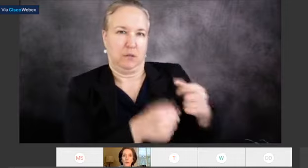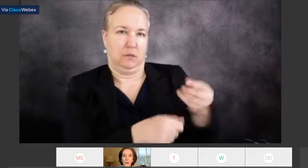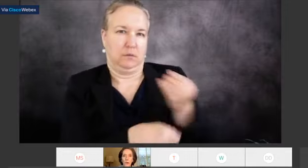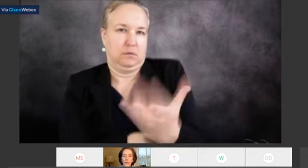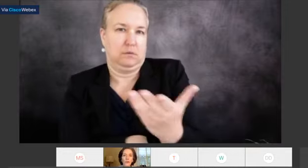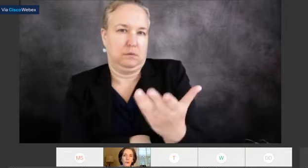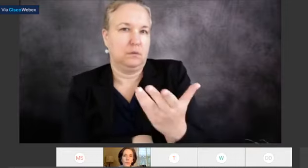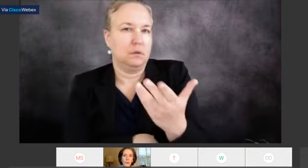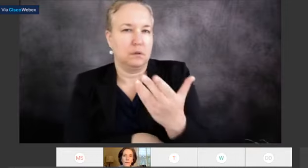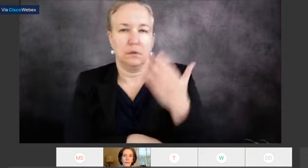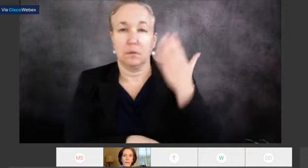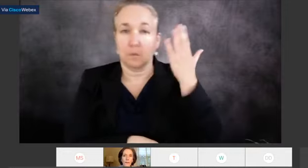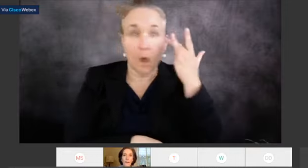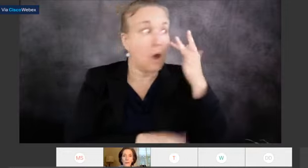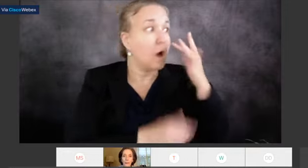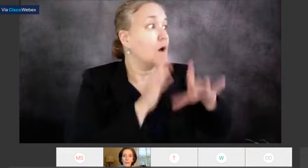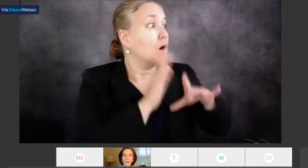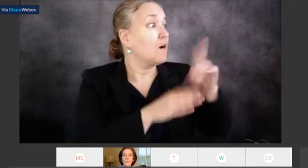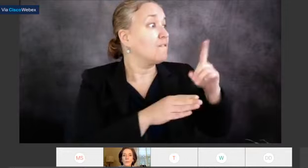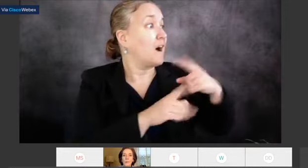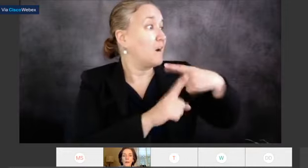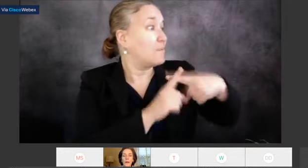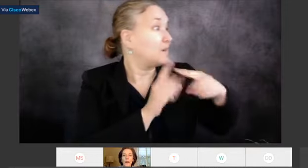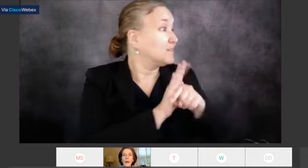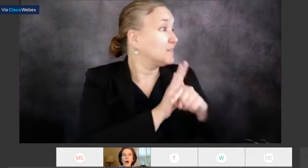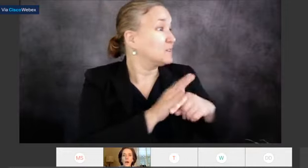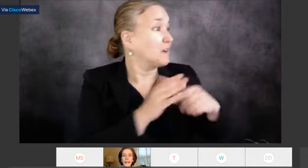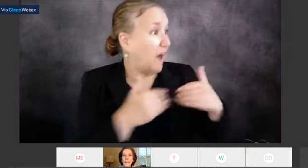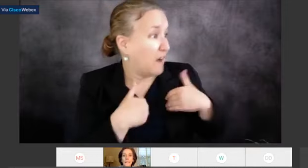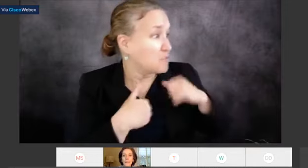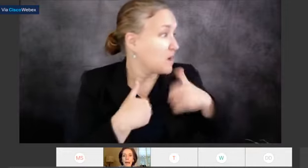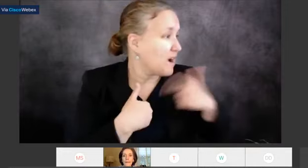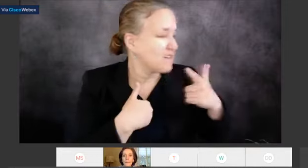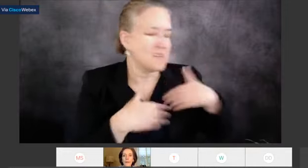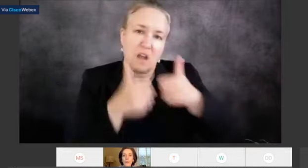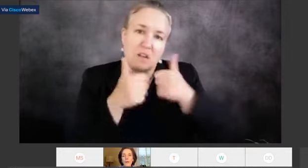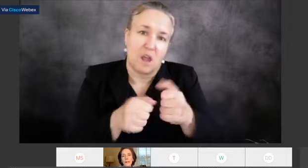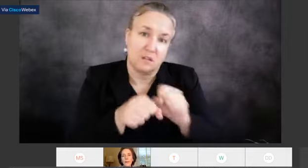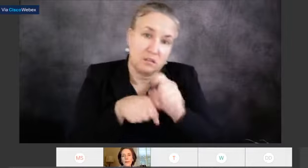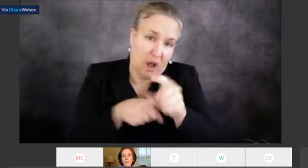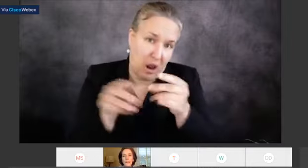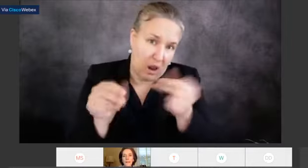result as soon as it is available our testing capacity is currently at 50